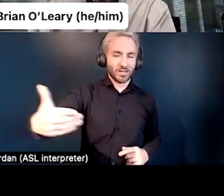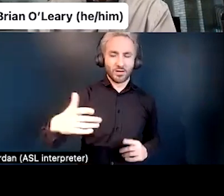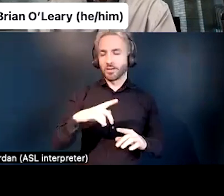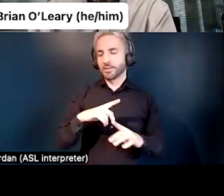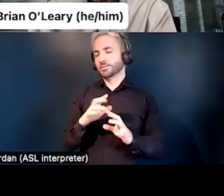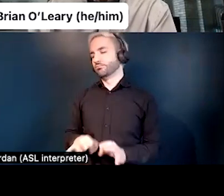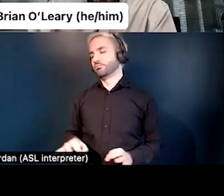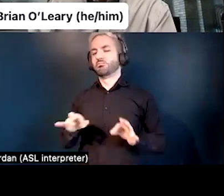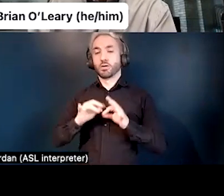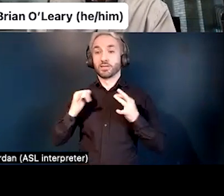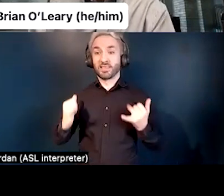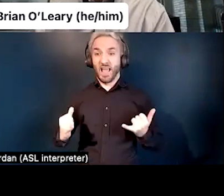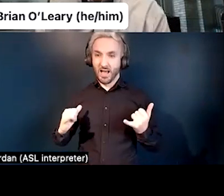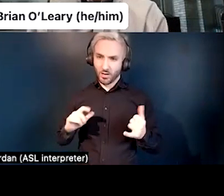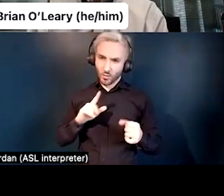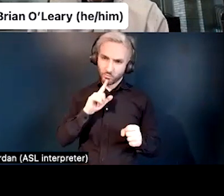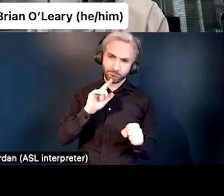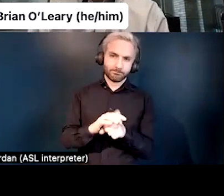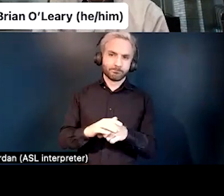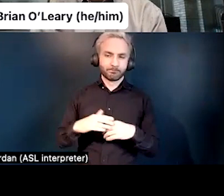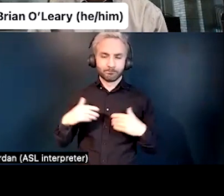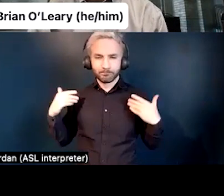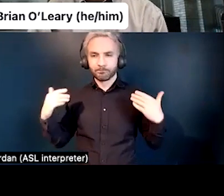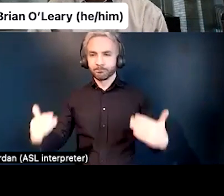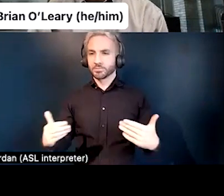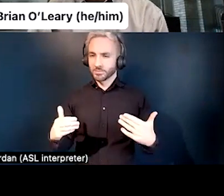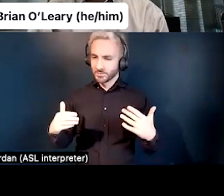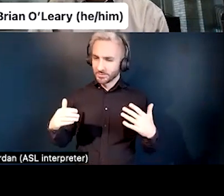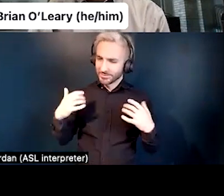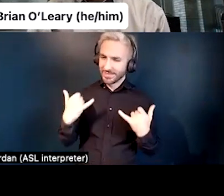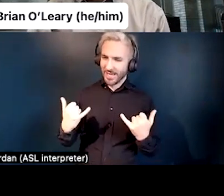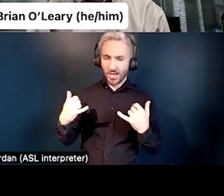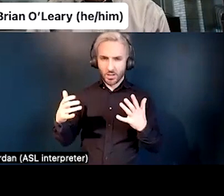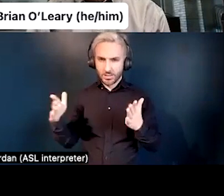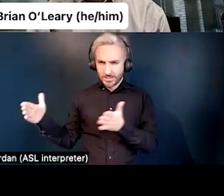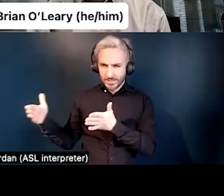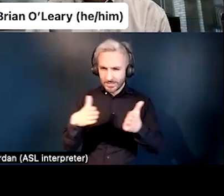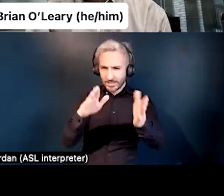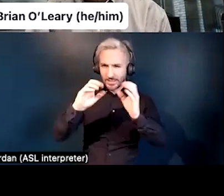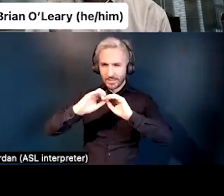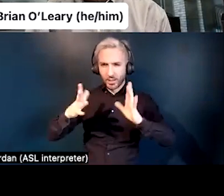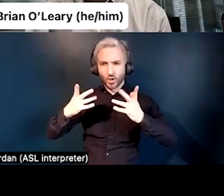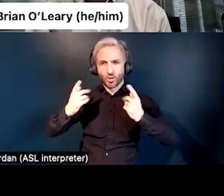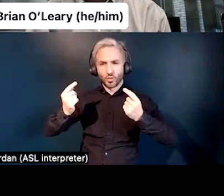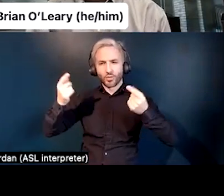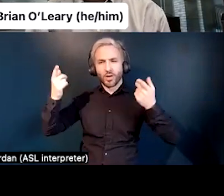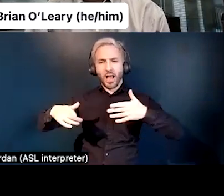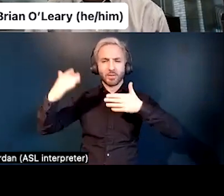begin to change and create a roadmap around it. Lauren asked me to talk a little bit about how